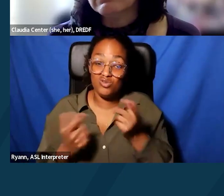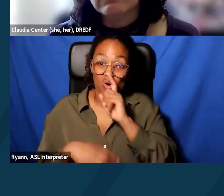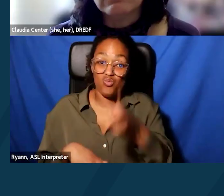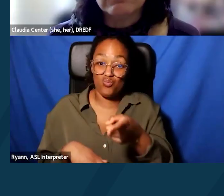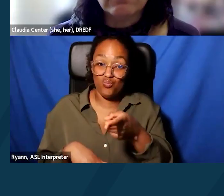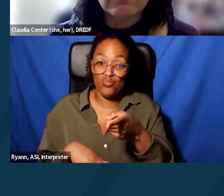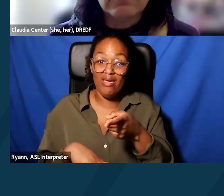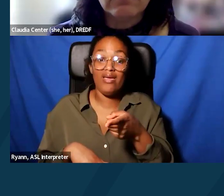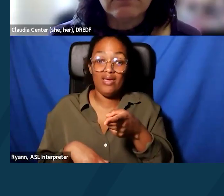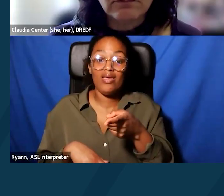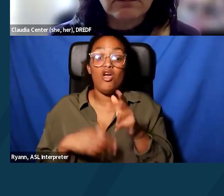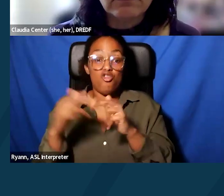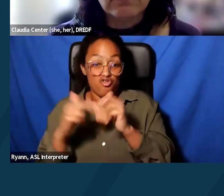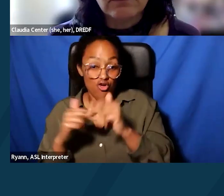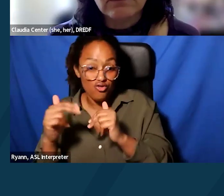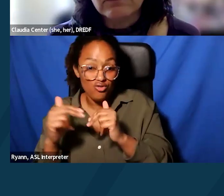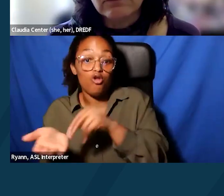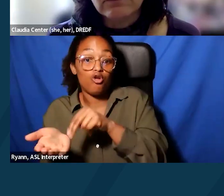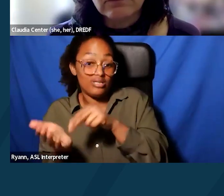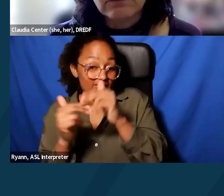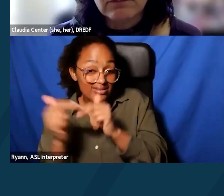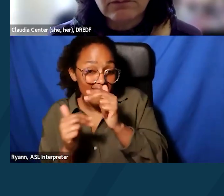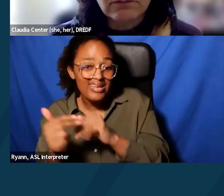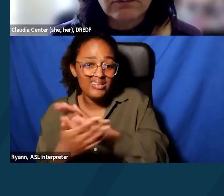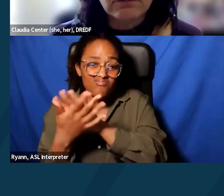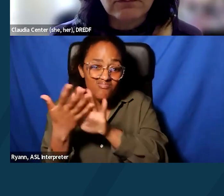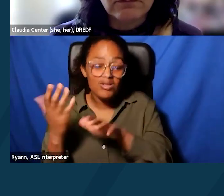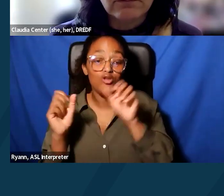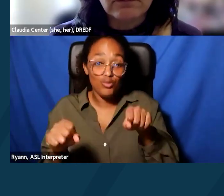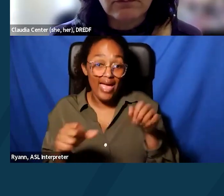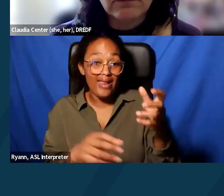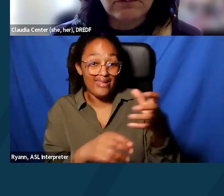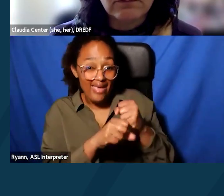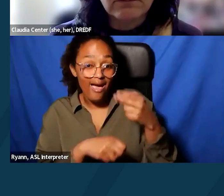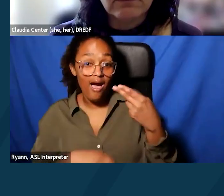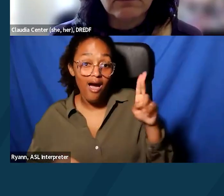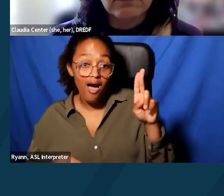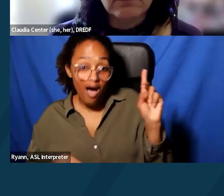to build the facility, to do all this other kind of stuff that, again, you don't get for HCBS.